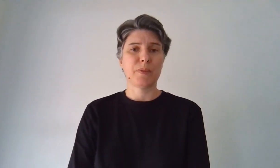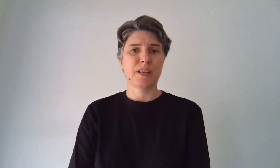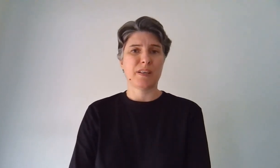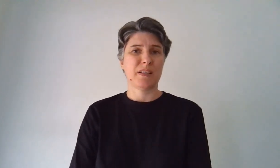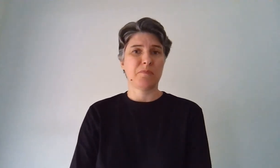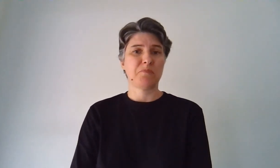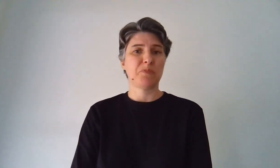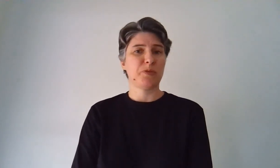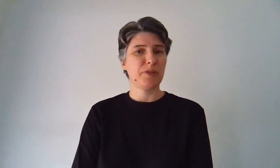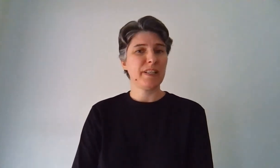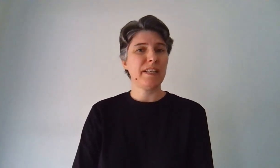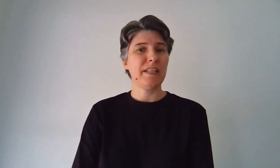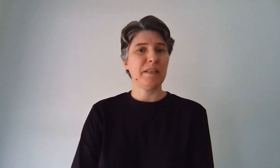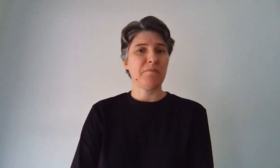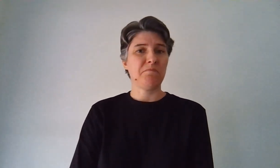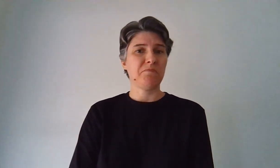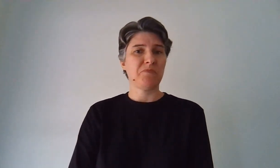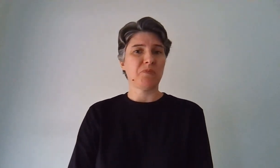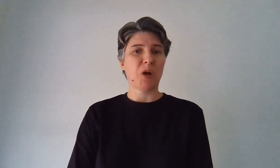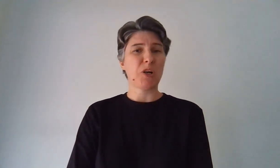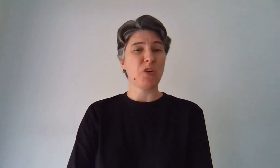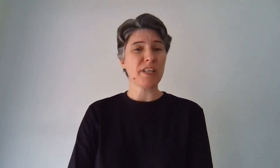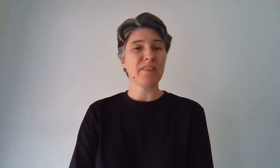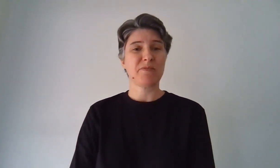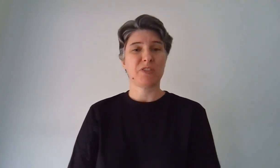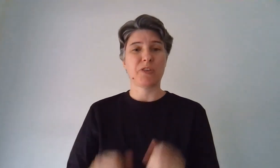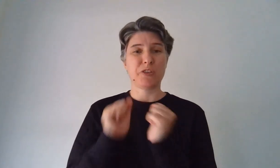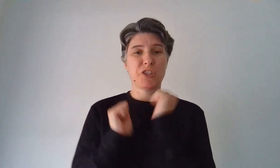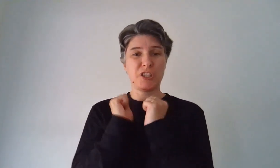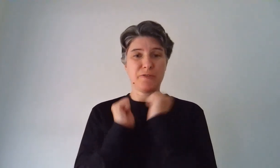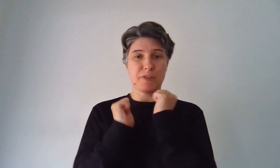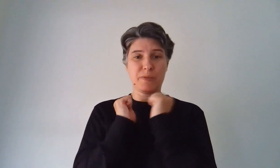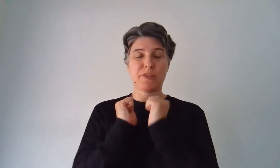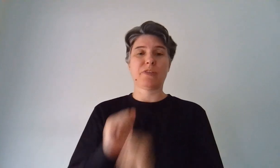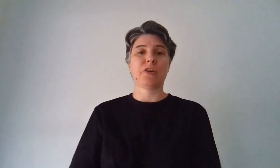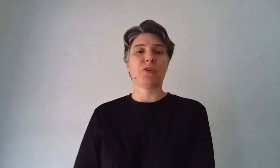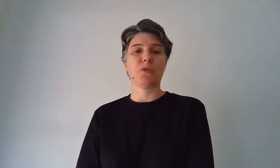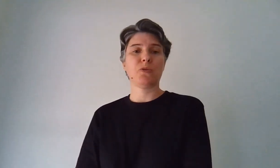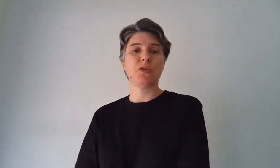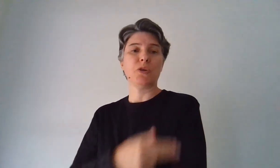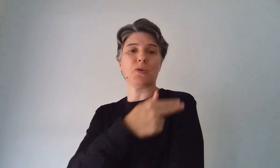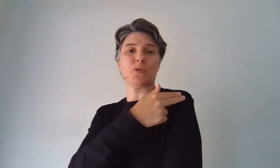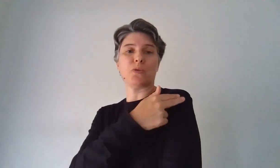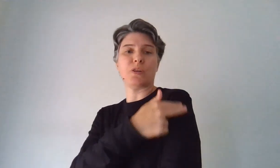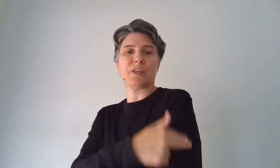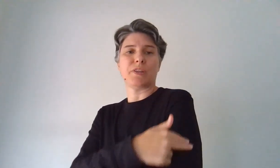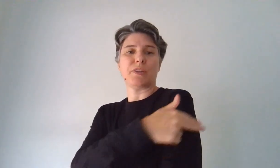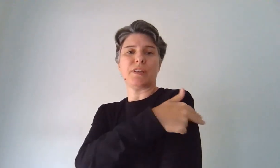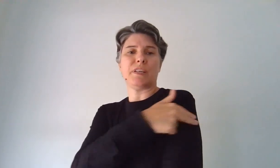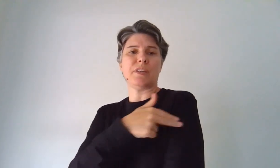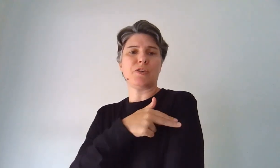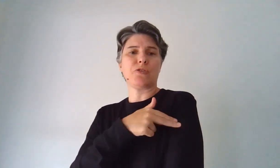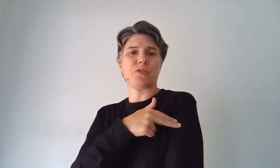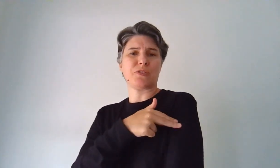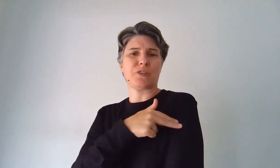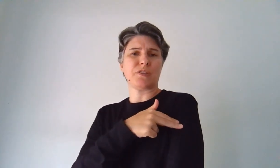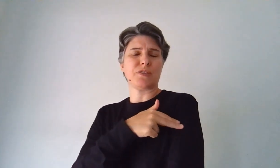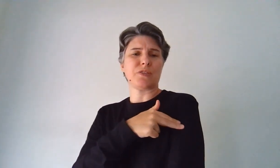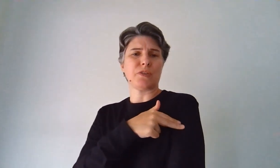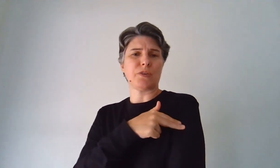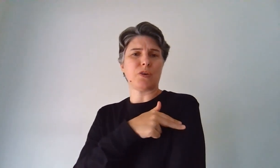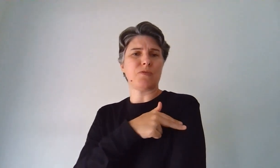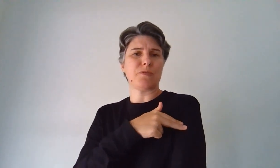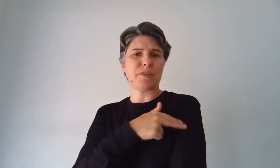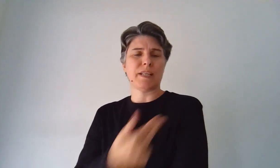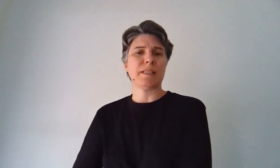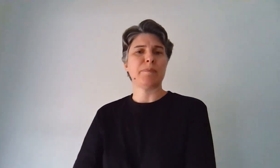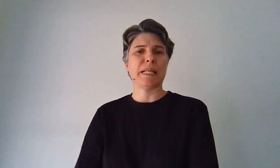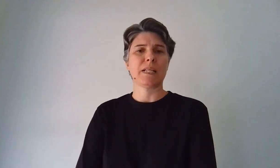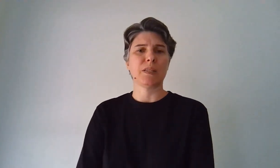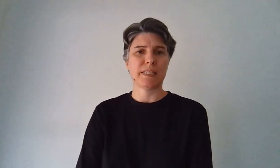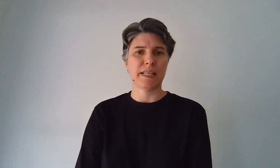them are pretty iconic, so shivering with the cold or the cross that's often found in medical